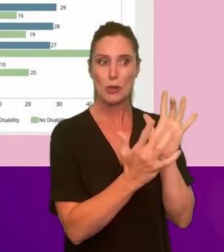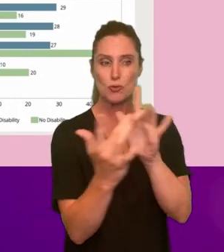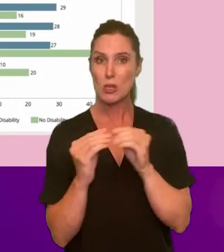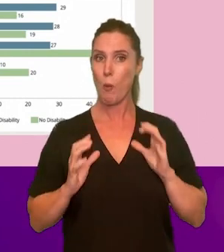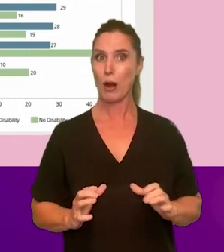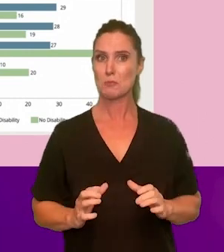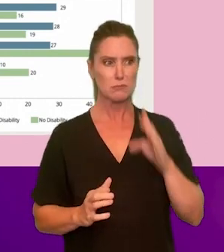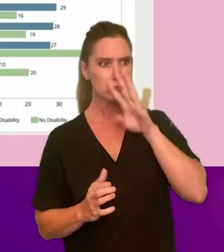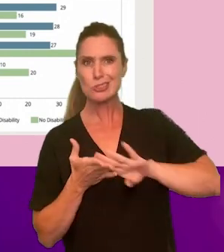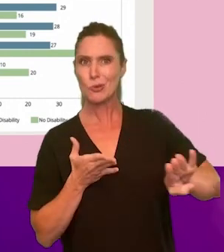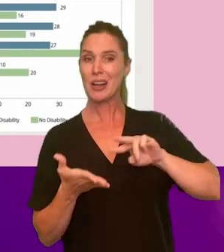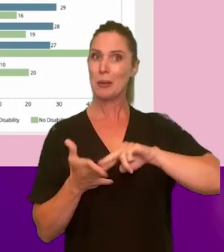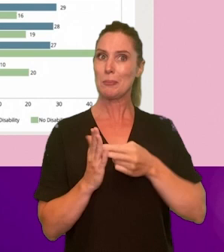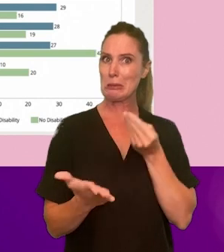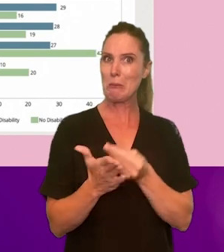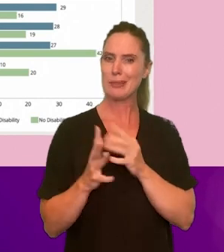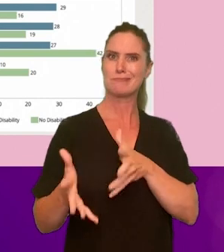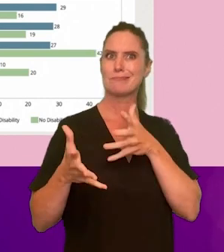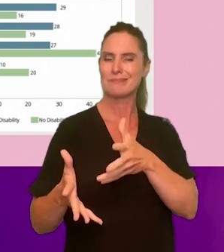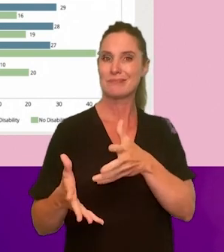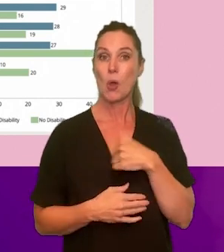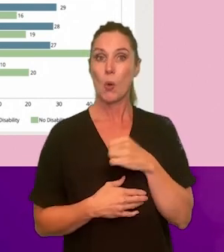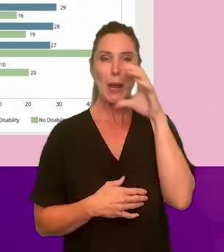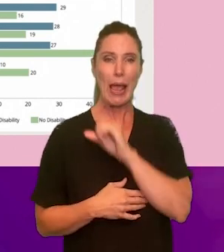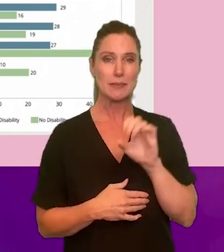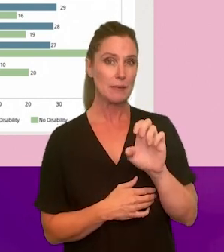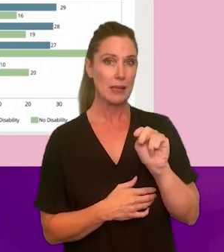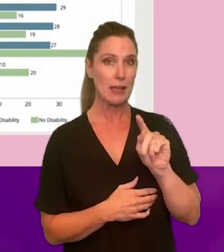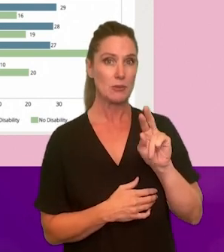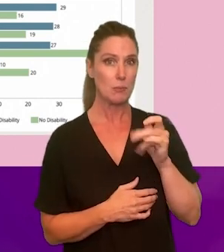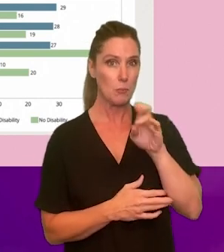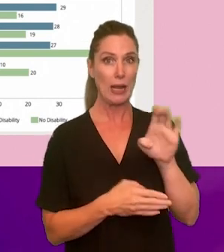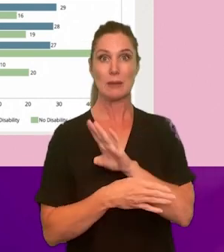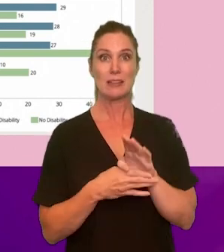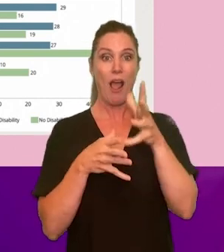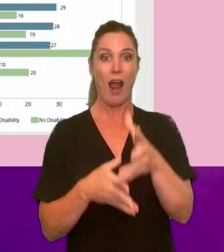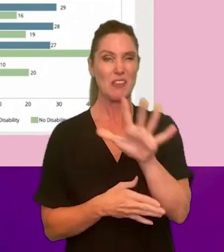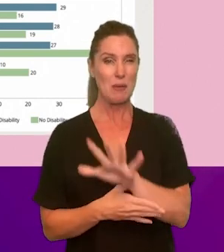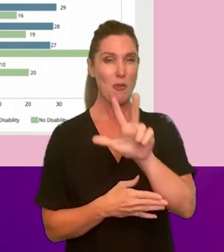is leaving on the table. In fact, we estimate that enterprise businesses are leaving on average $33 billion in revenue